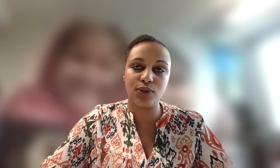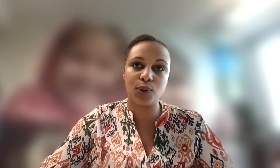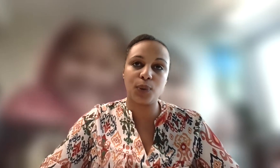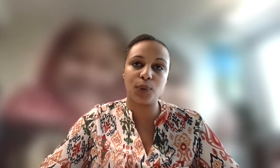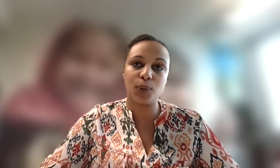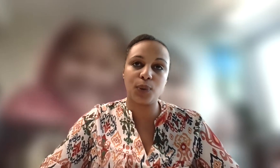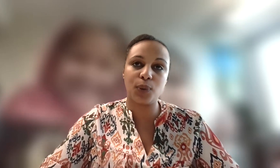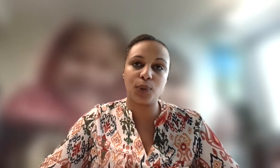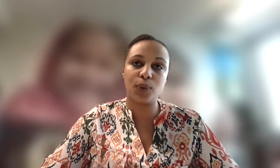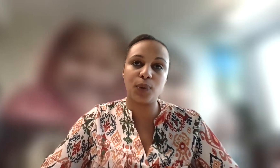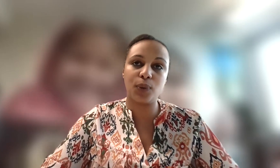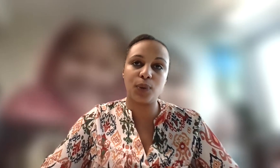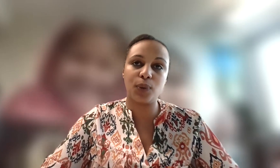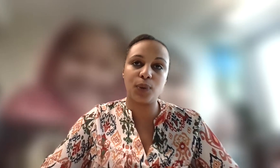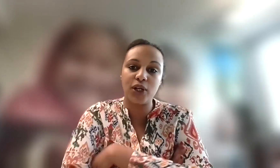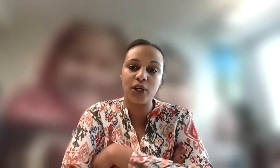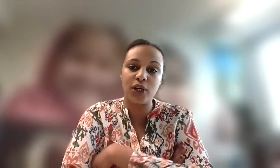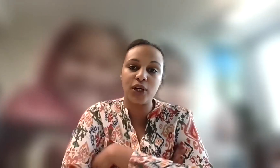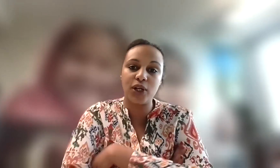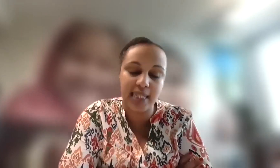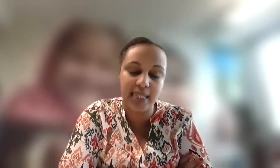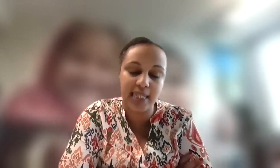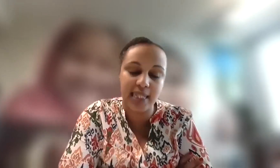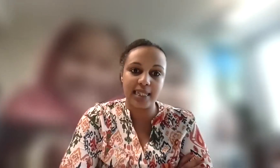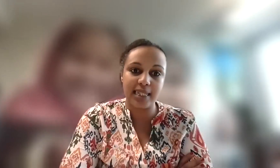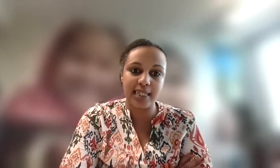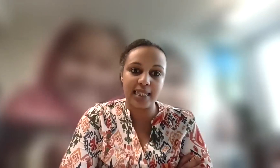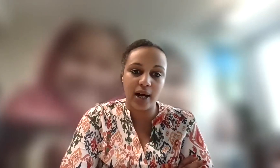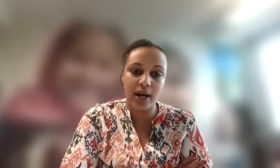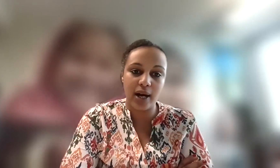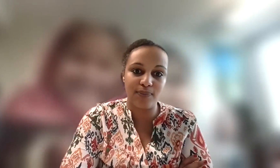action -- sorry, it is a mouthful, the acronym, C